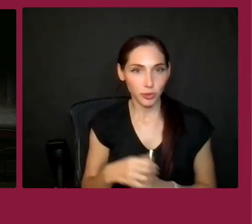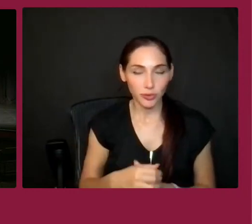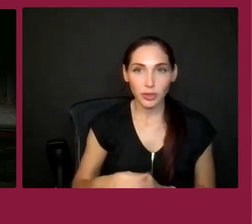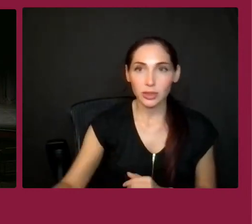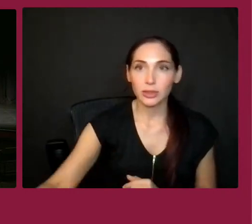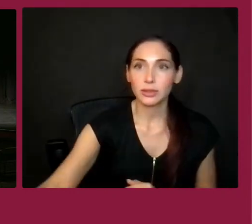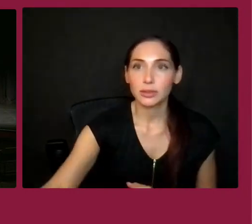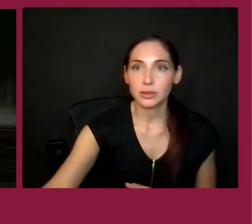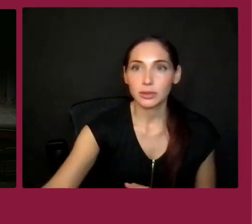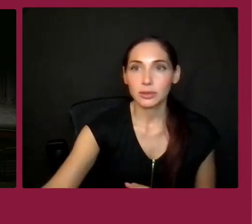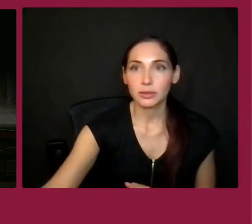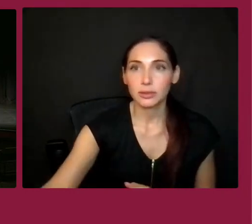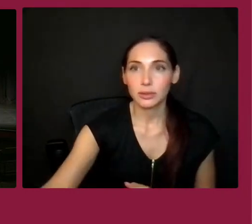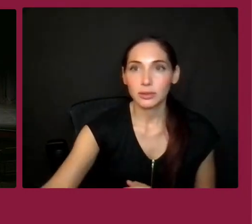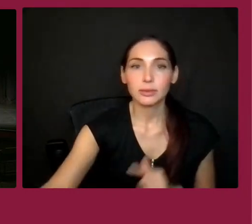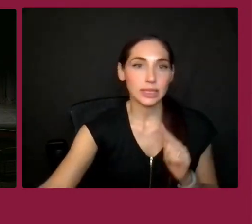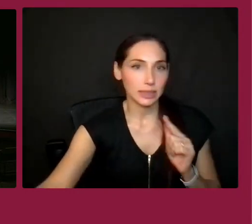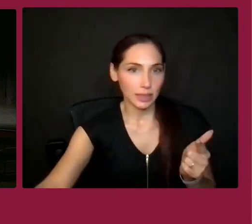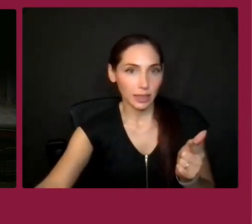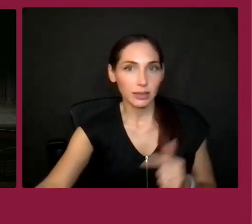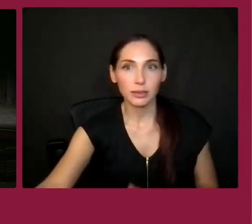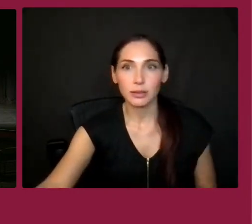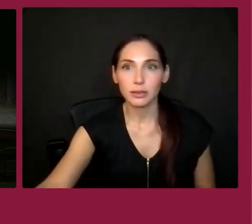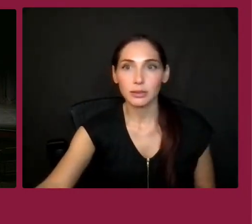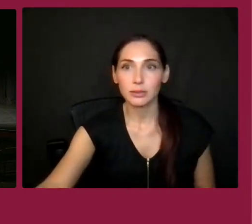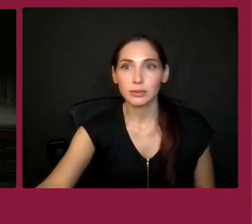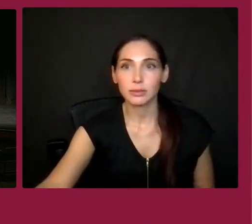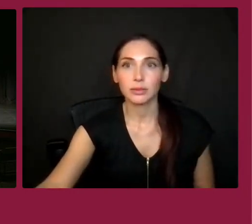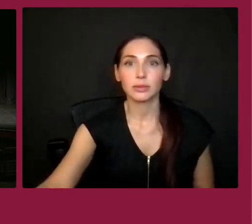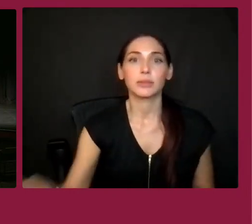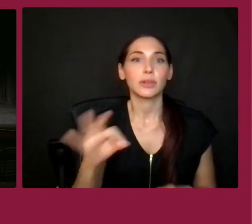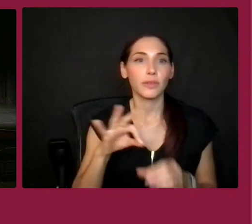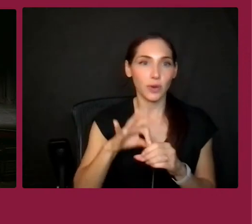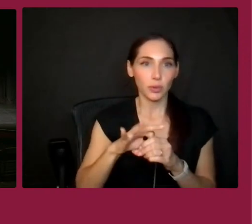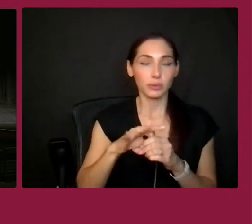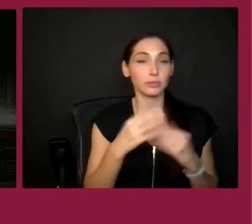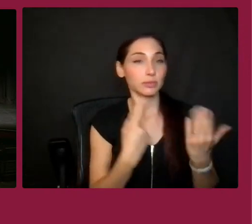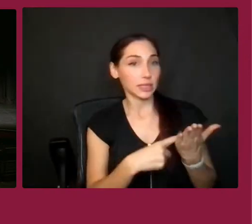I'll second that. Vote. Discussion? Any discussion?